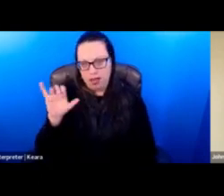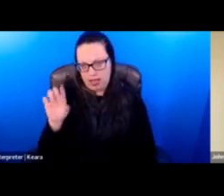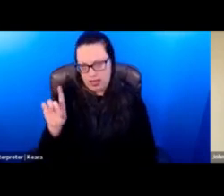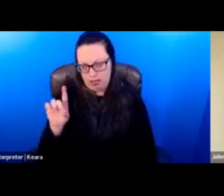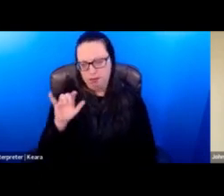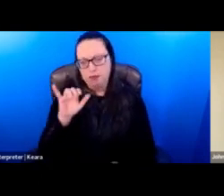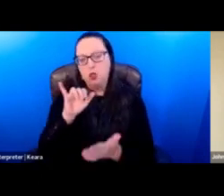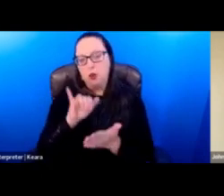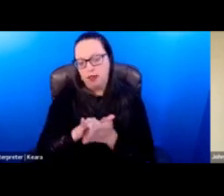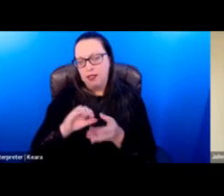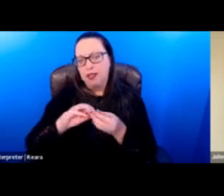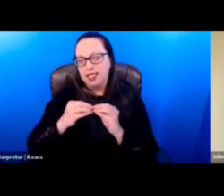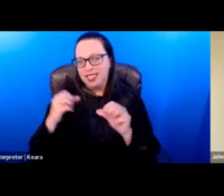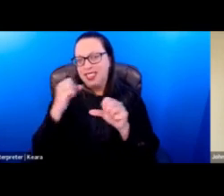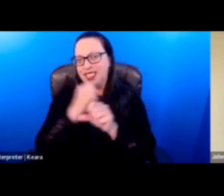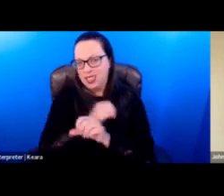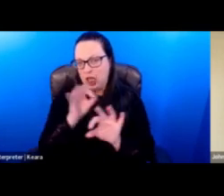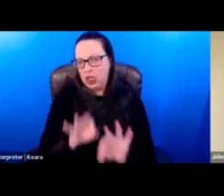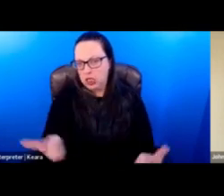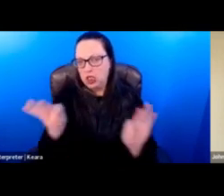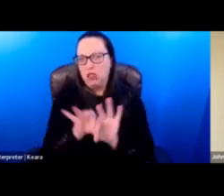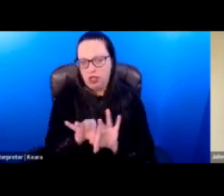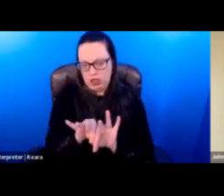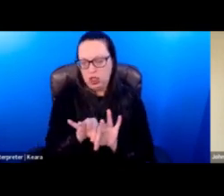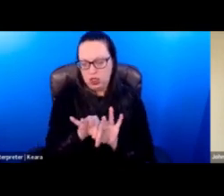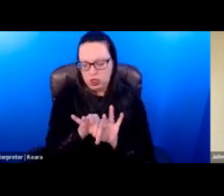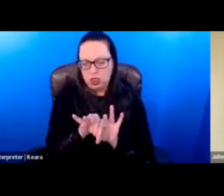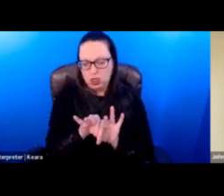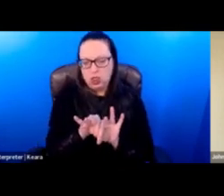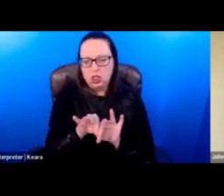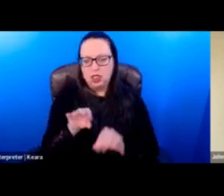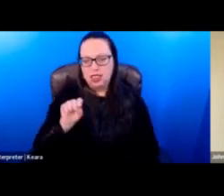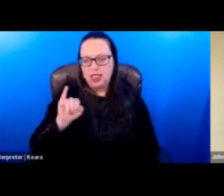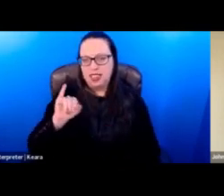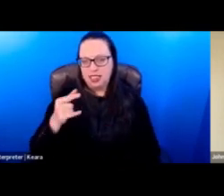dark red means, in this case, that it's a statistically significant greater likelihood